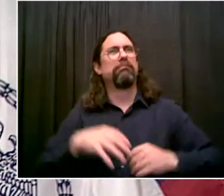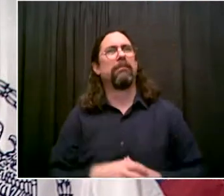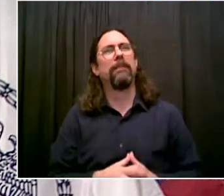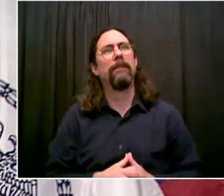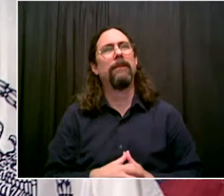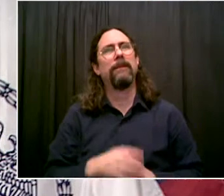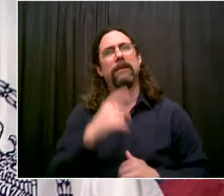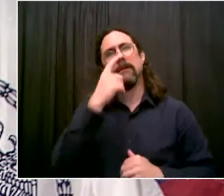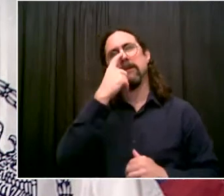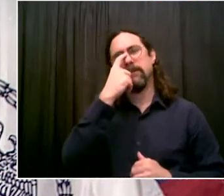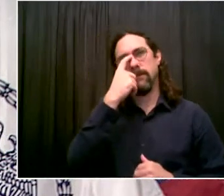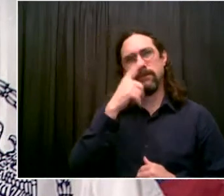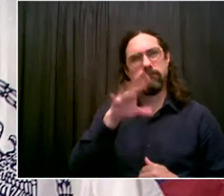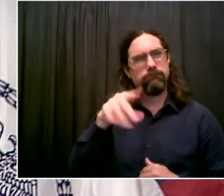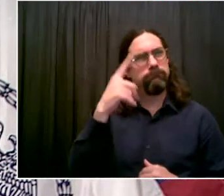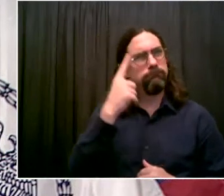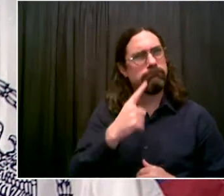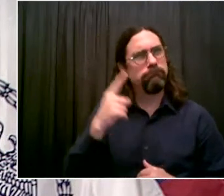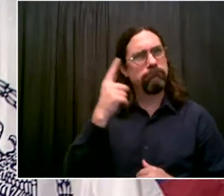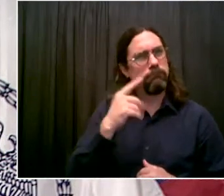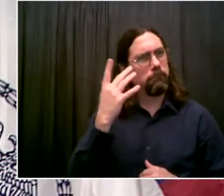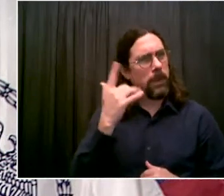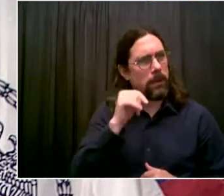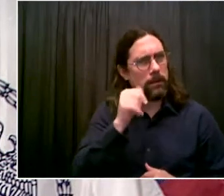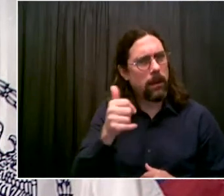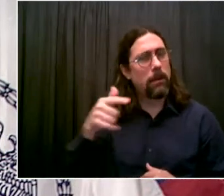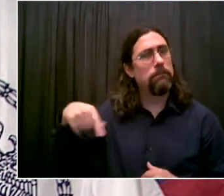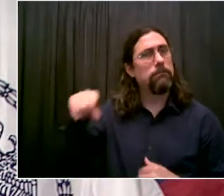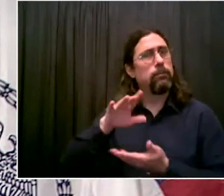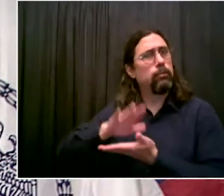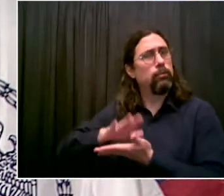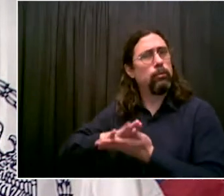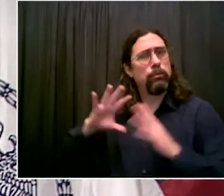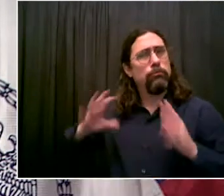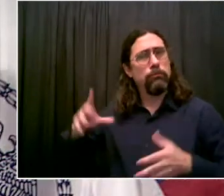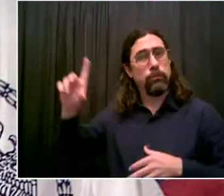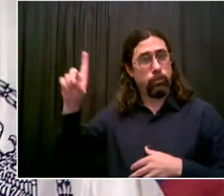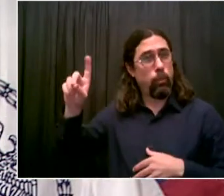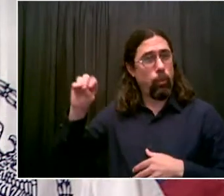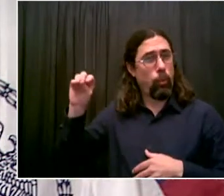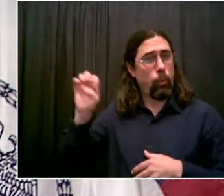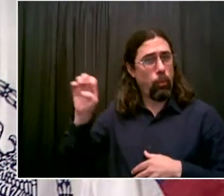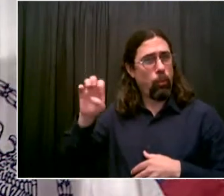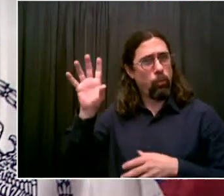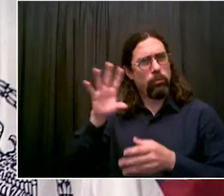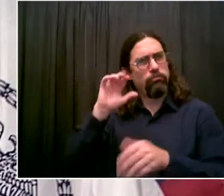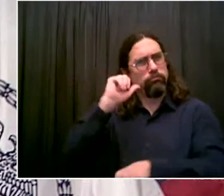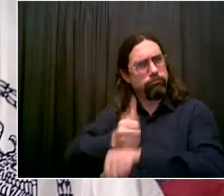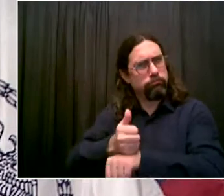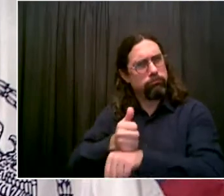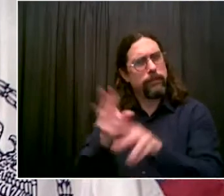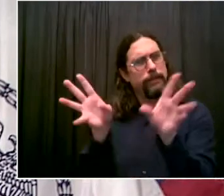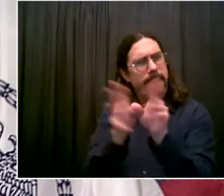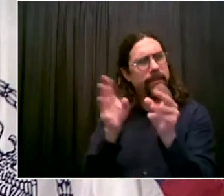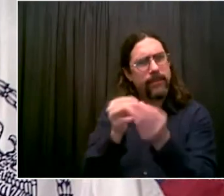GROUPS DAN WITH PARENT FORUMS BECAUSE A LOT OF